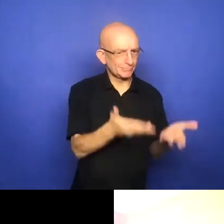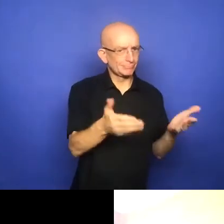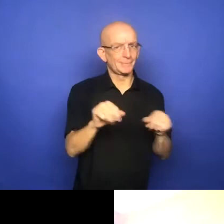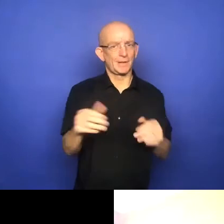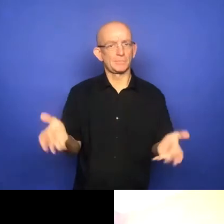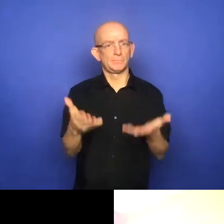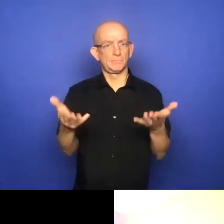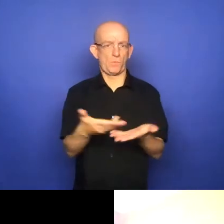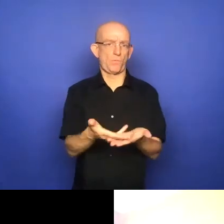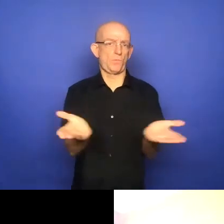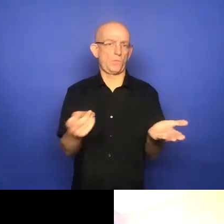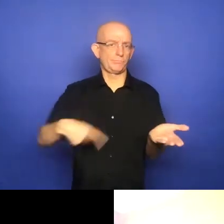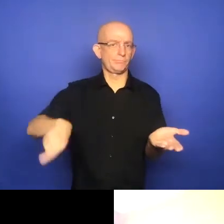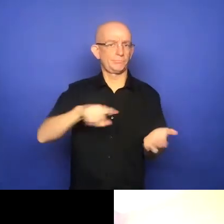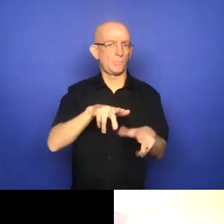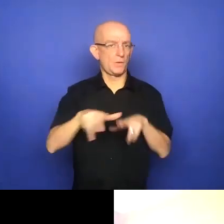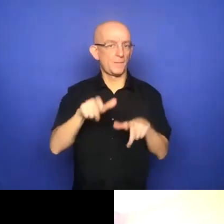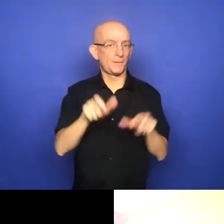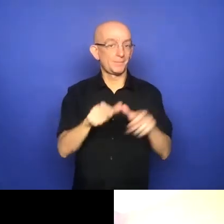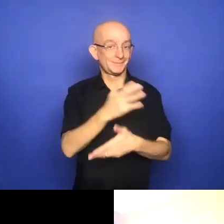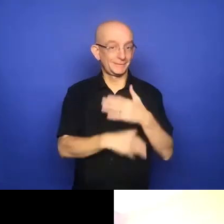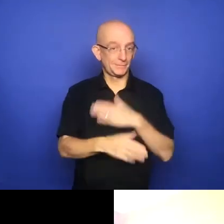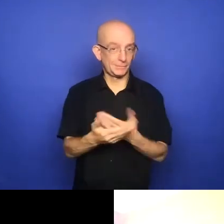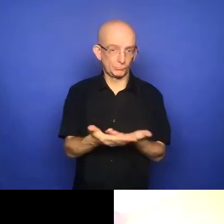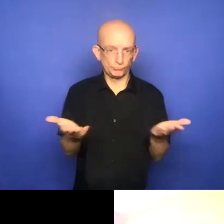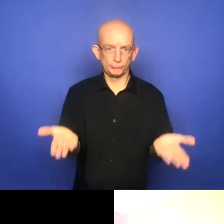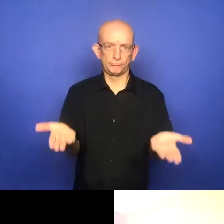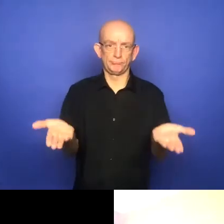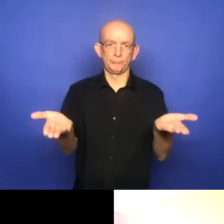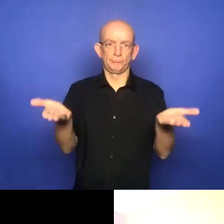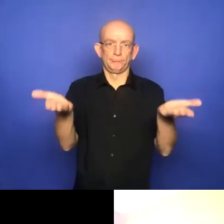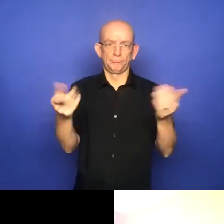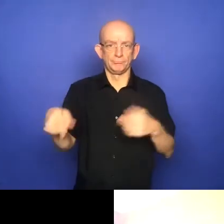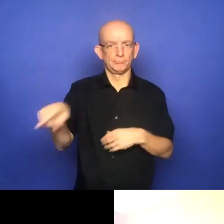both leadership of organisations of persons with disabilities as well as